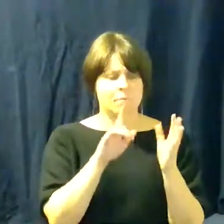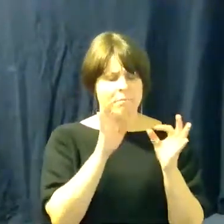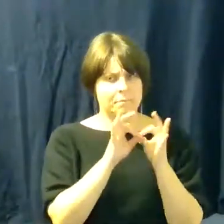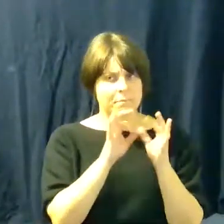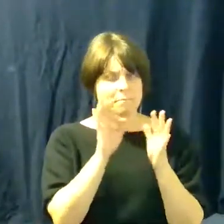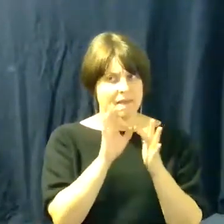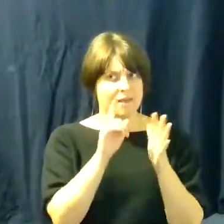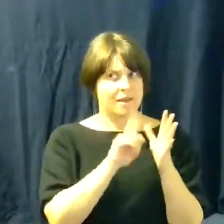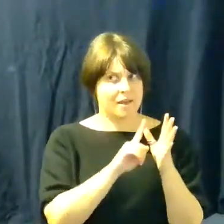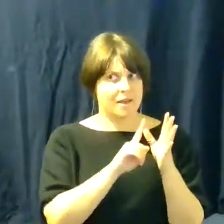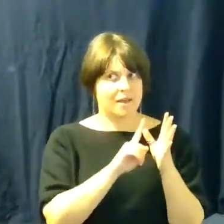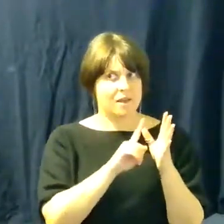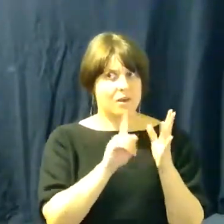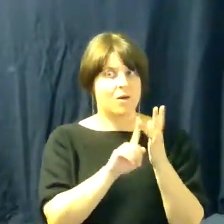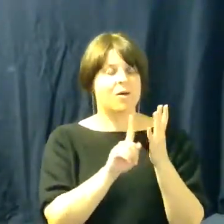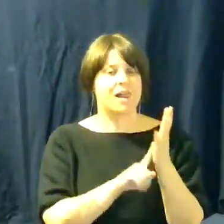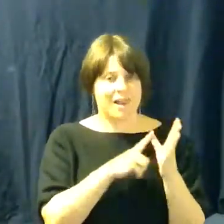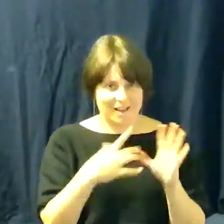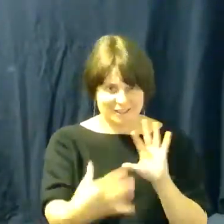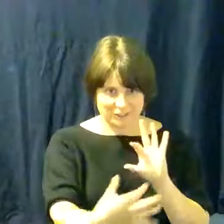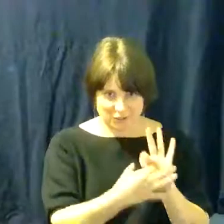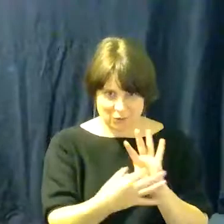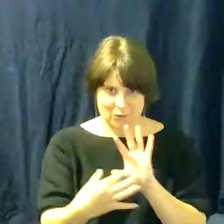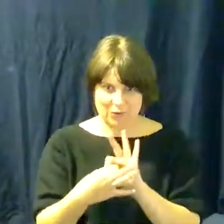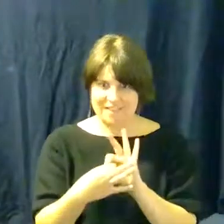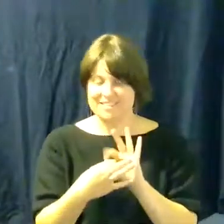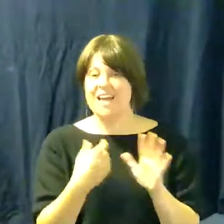l ashgama has joined us and P